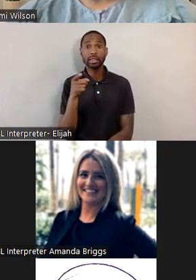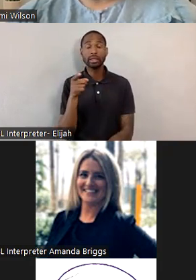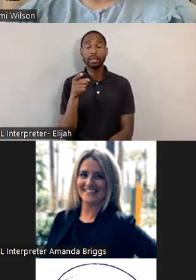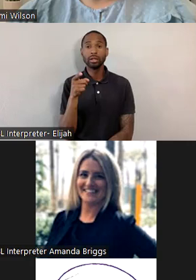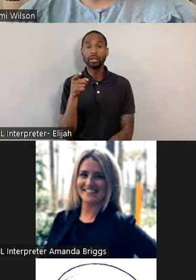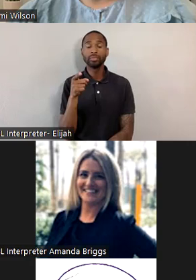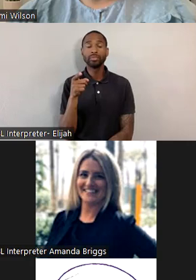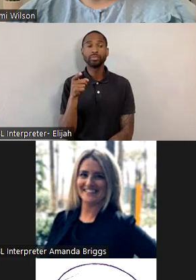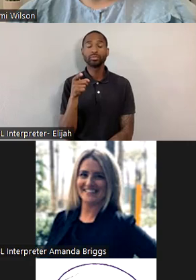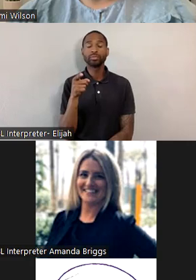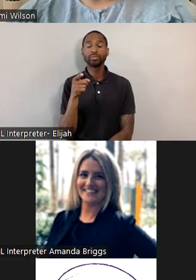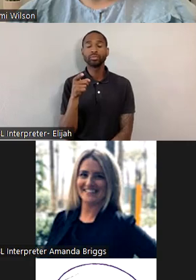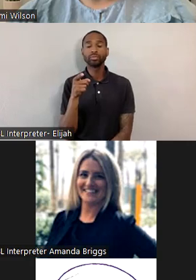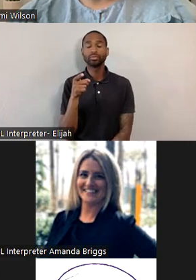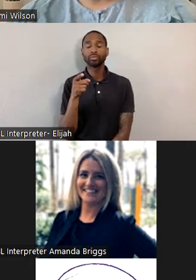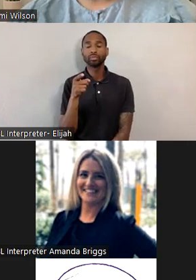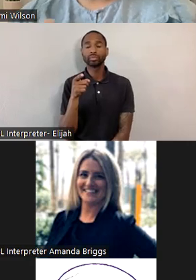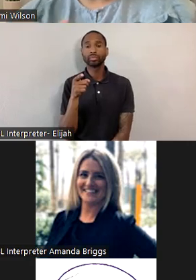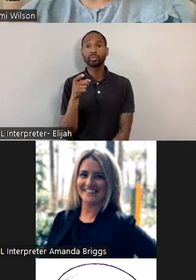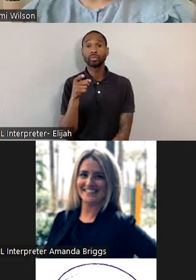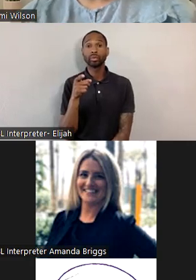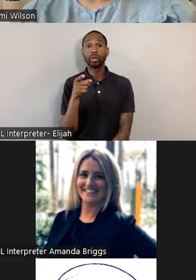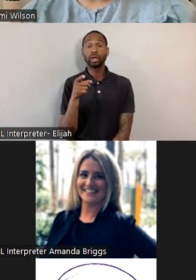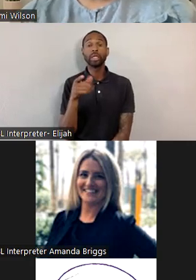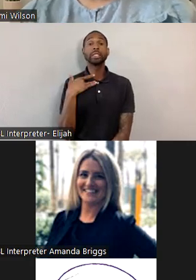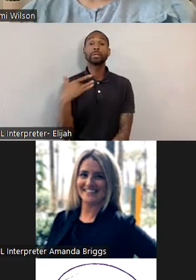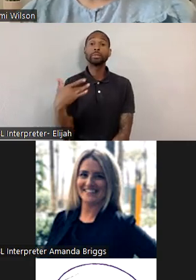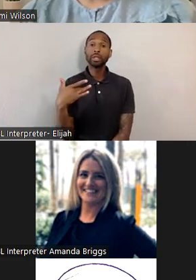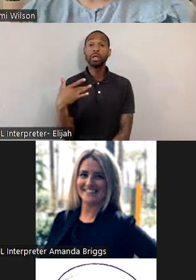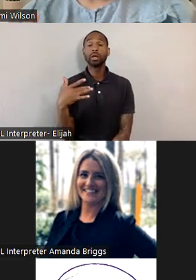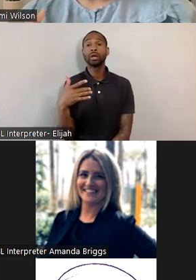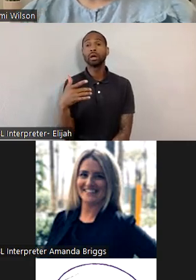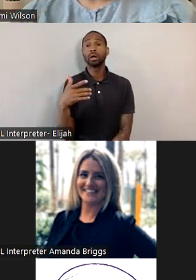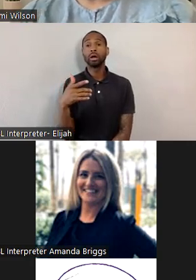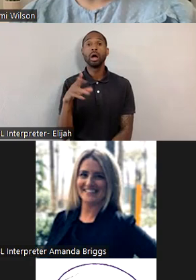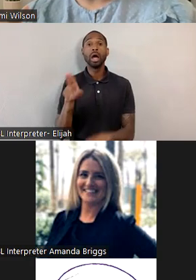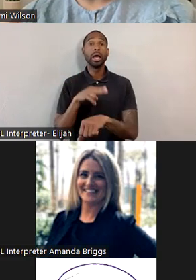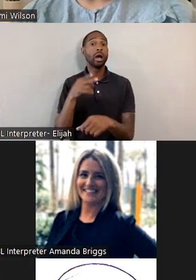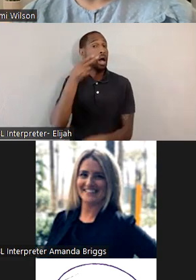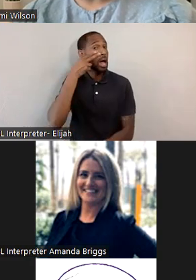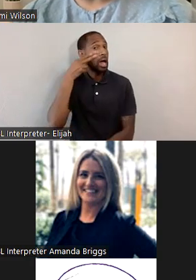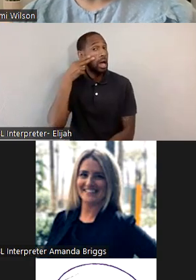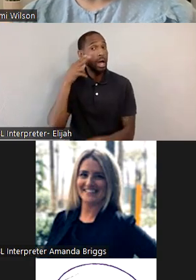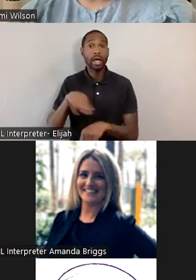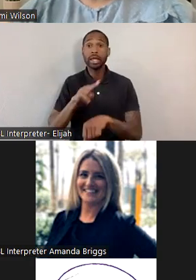are among Native Americans and Alaskan natives.